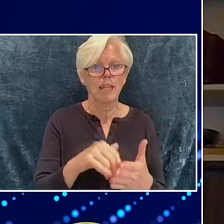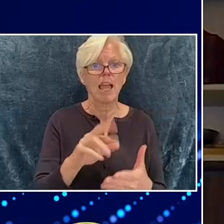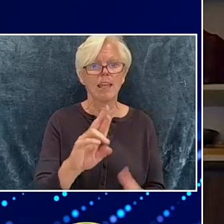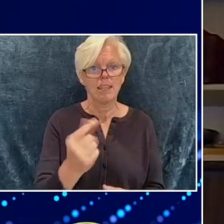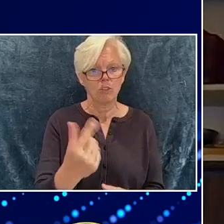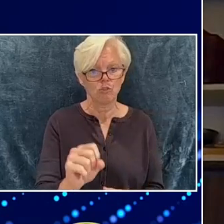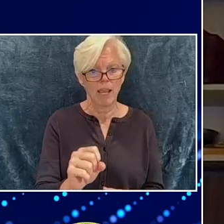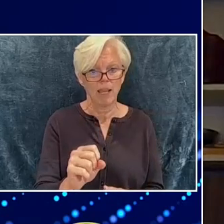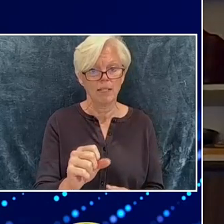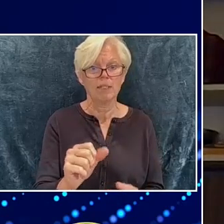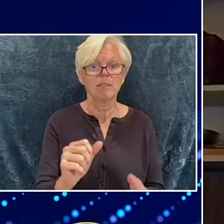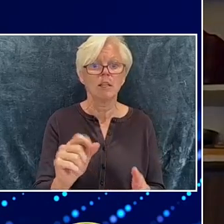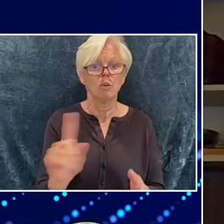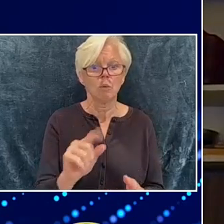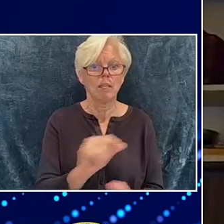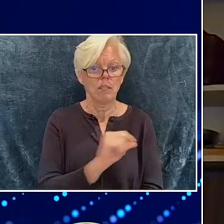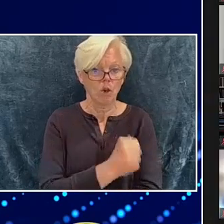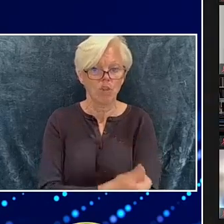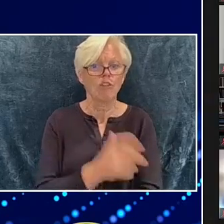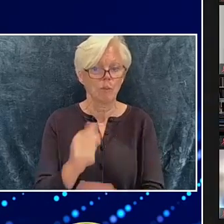and do that. Okay, thank you.